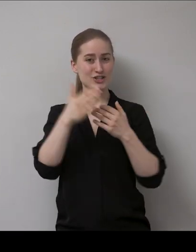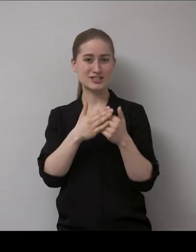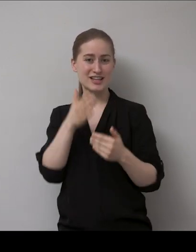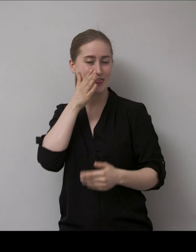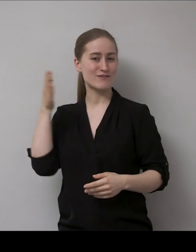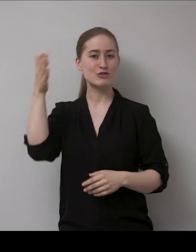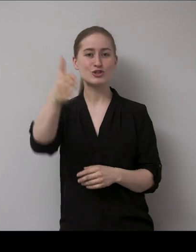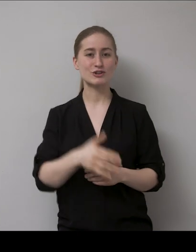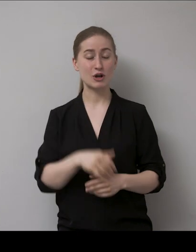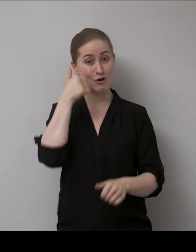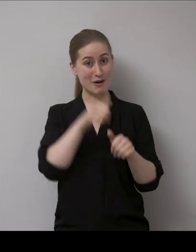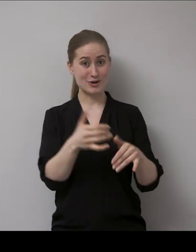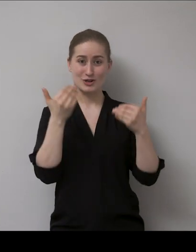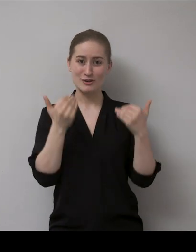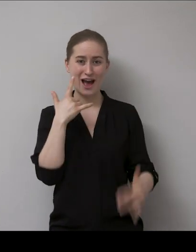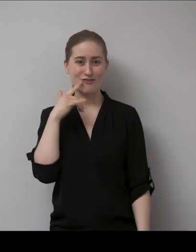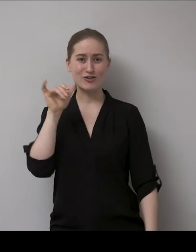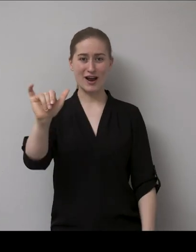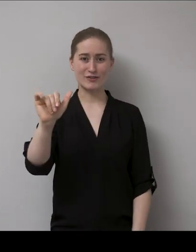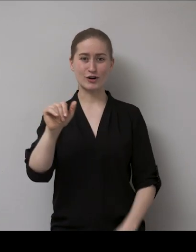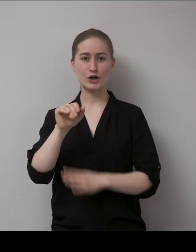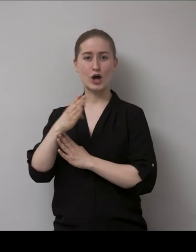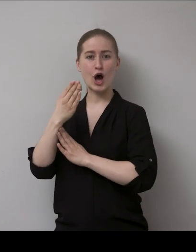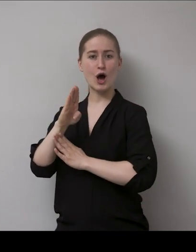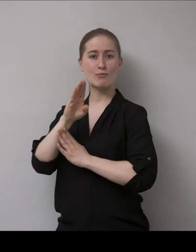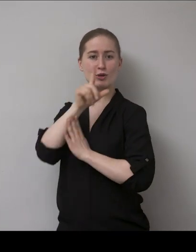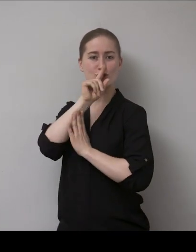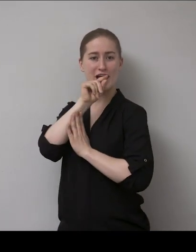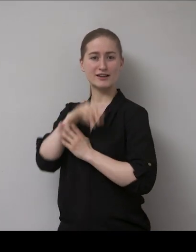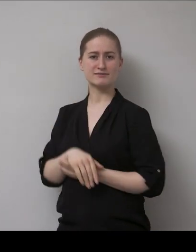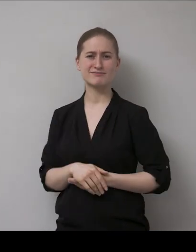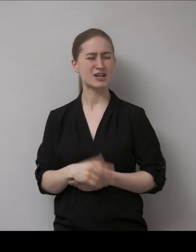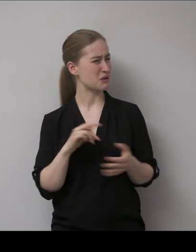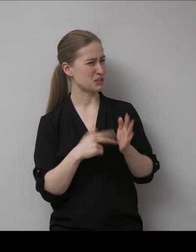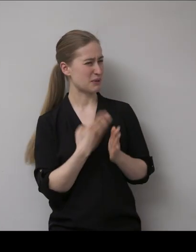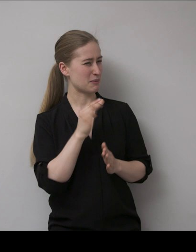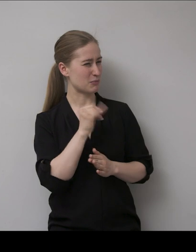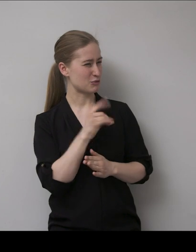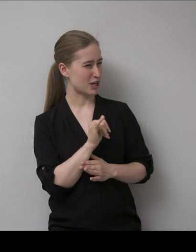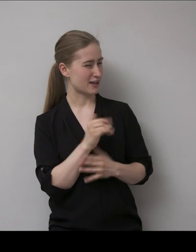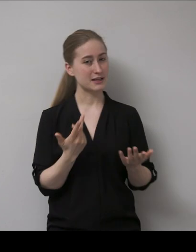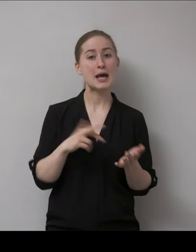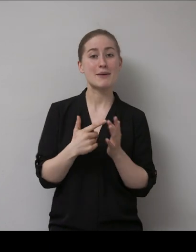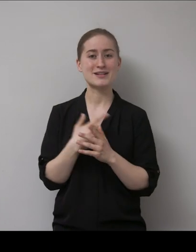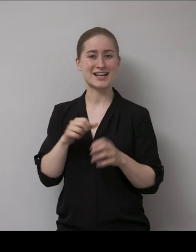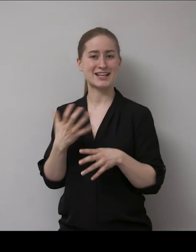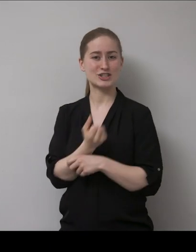And remember, you are now forever a Blue Jay. What does it mean to be a Blue Jay? Being a Blue Jay means I can achieve my goals.